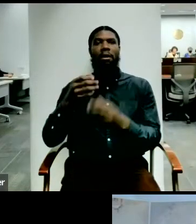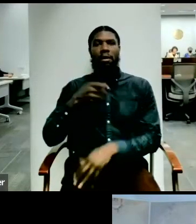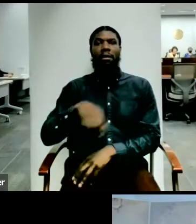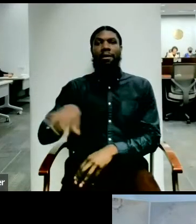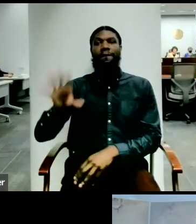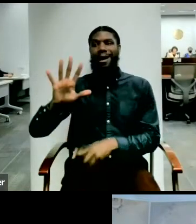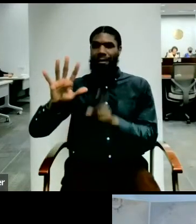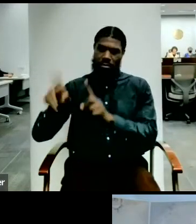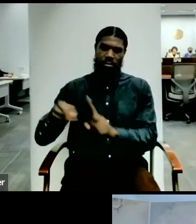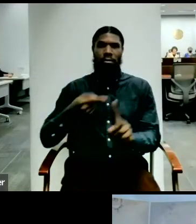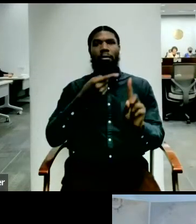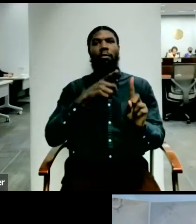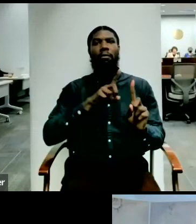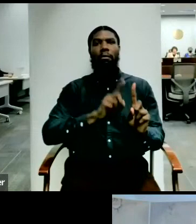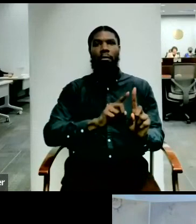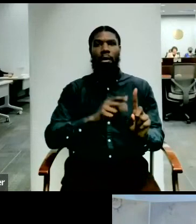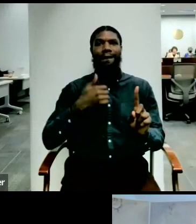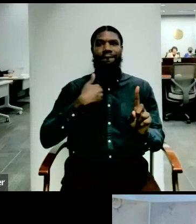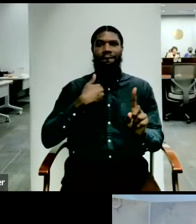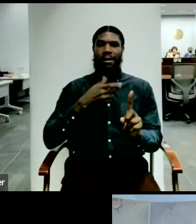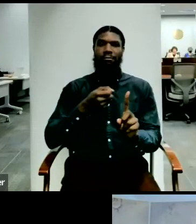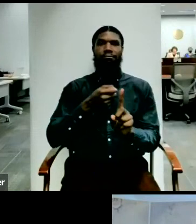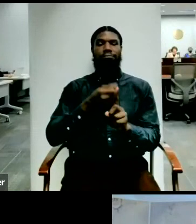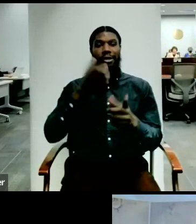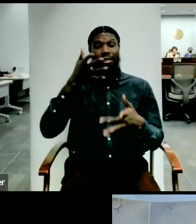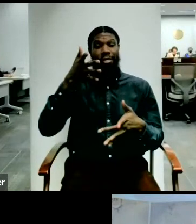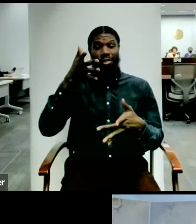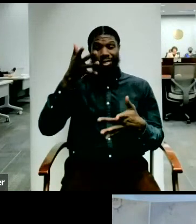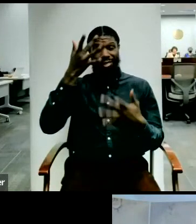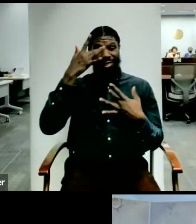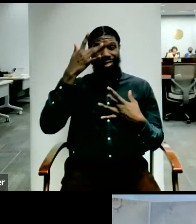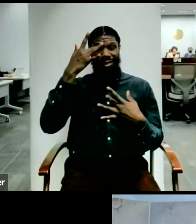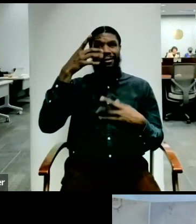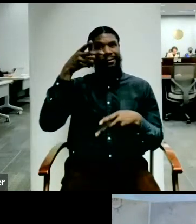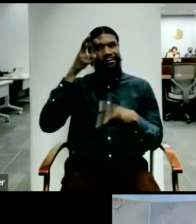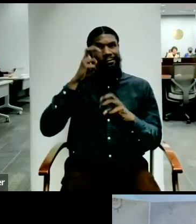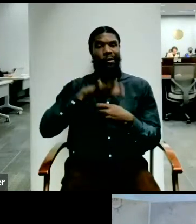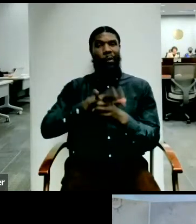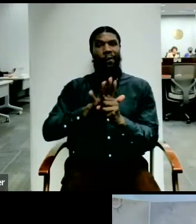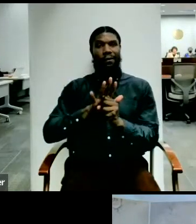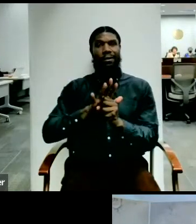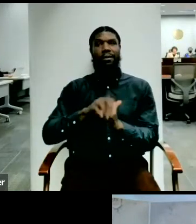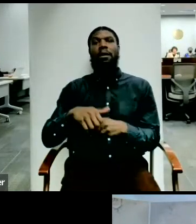in five Americans that had COVID-19 now have what is considered long COVID-19.